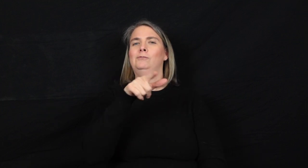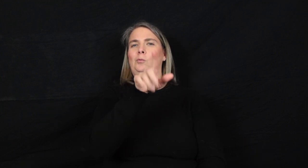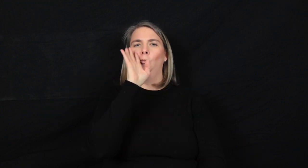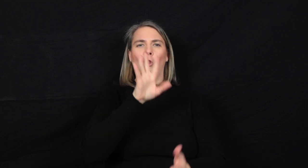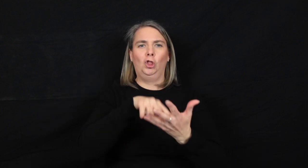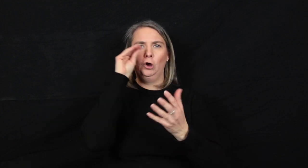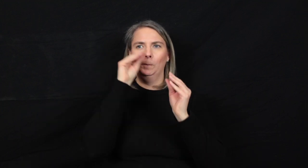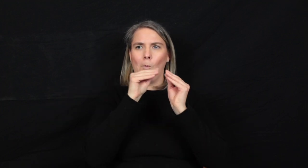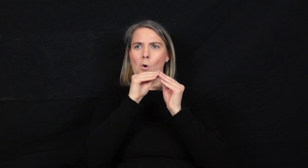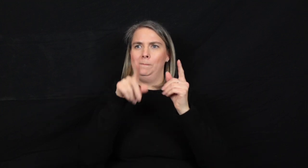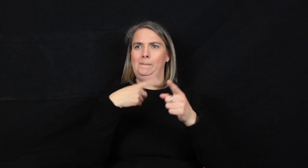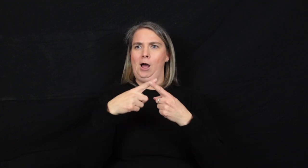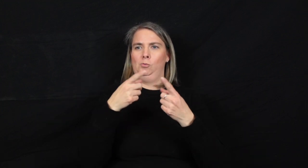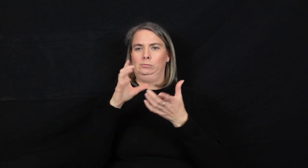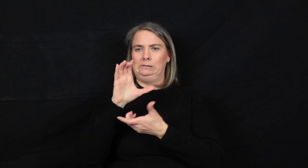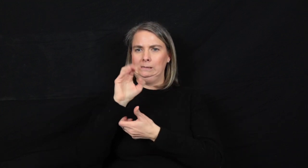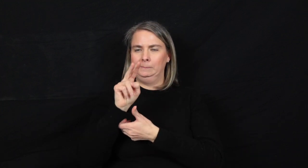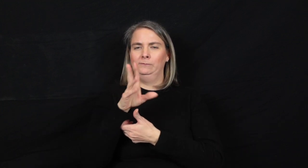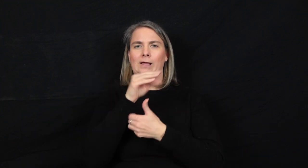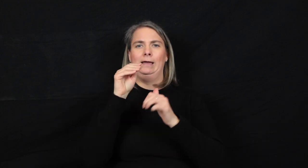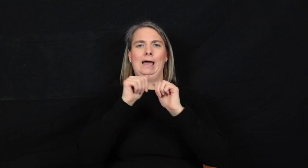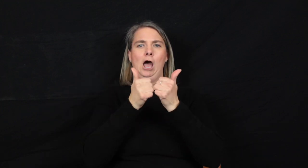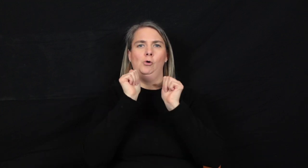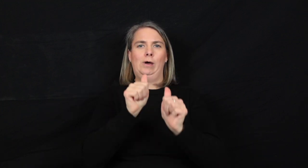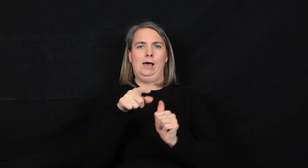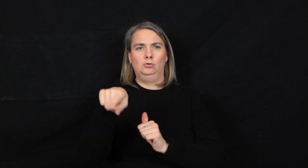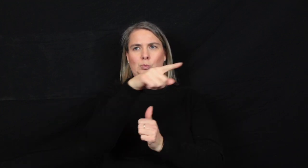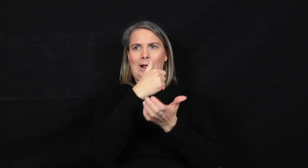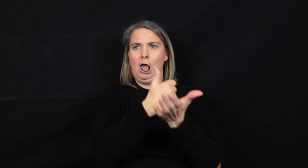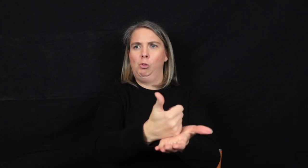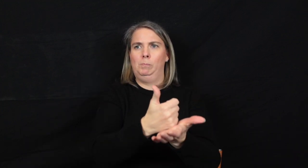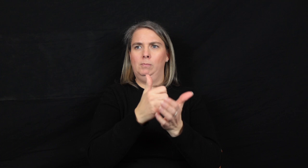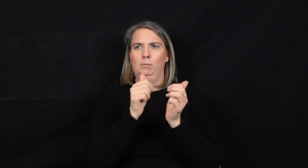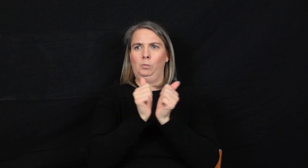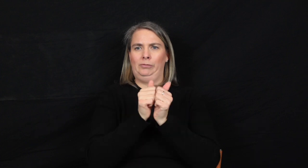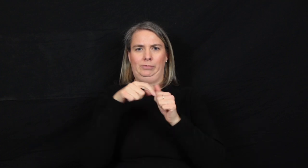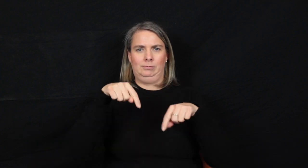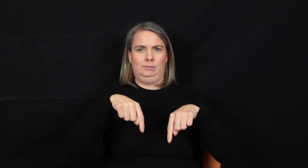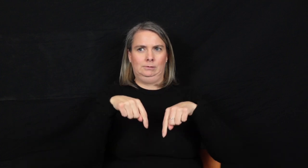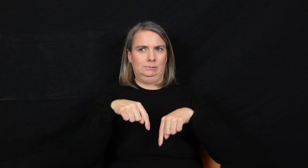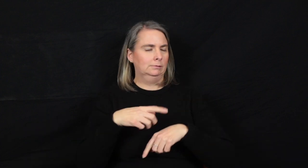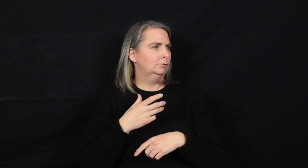You will have the opportunity to learn more about CMV and how you can help with